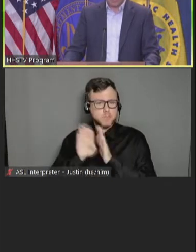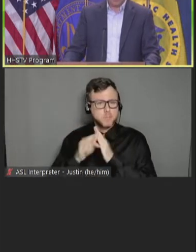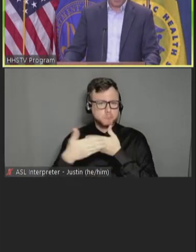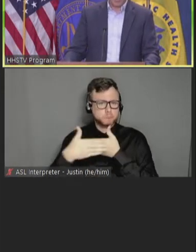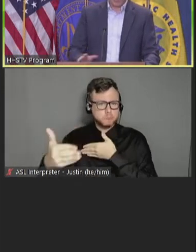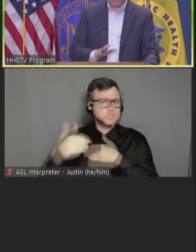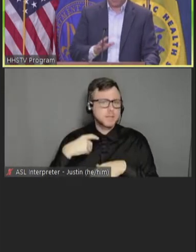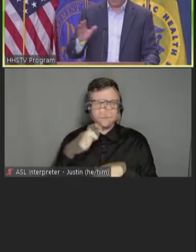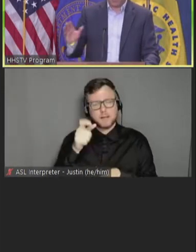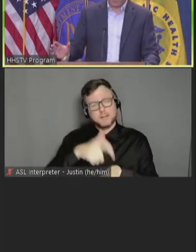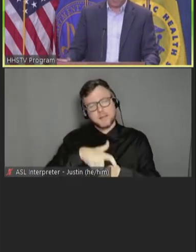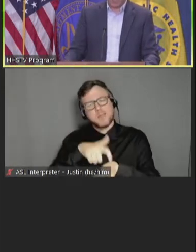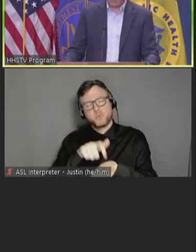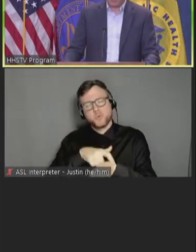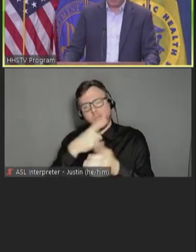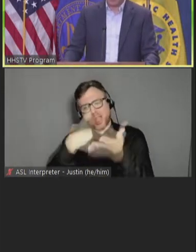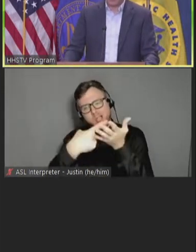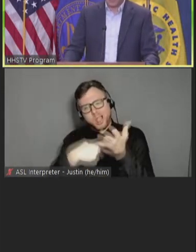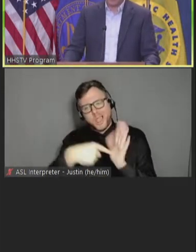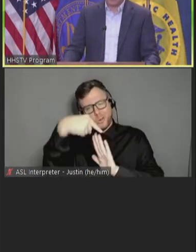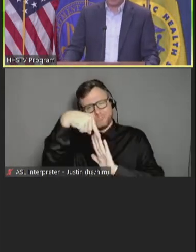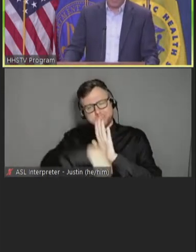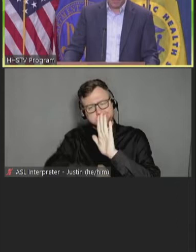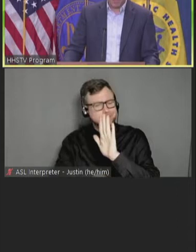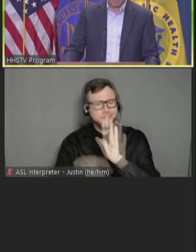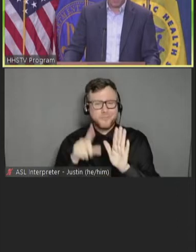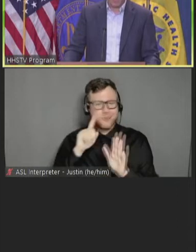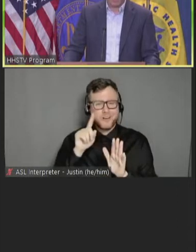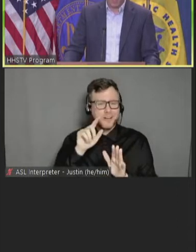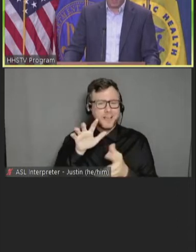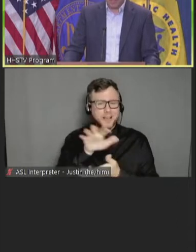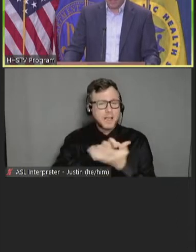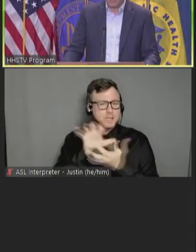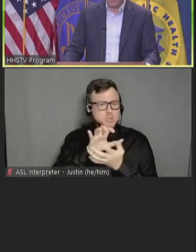not time to cover everything in adjuvant development. It's a very complex endeavor,